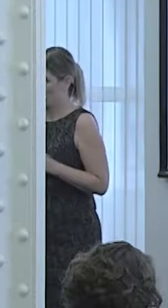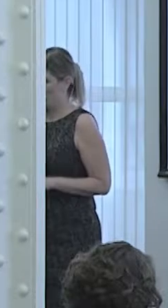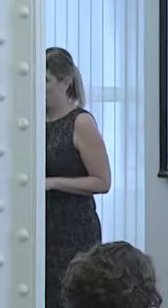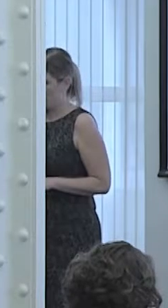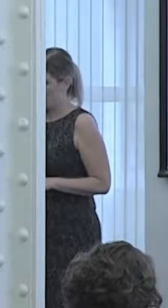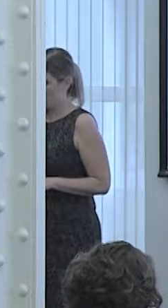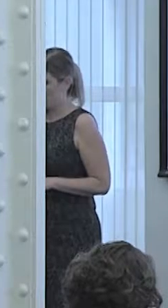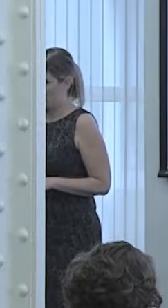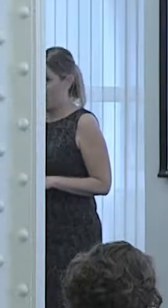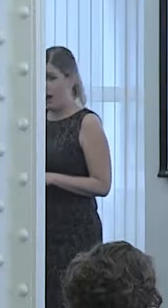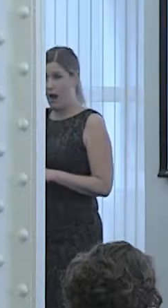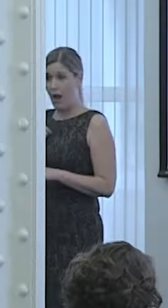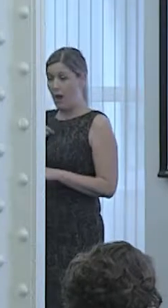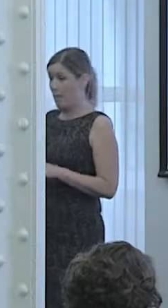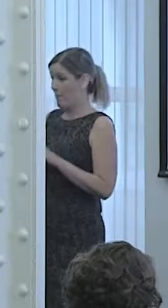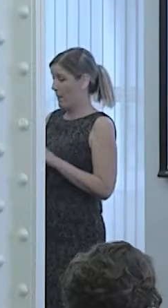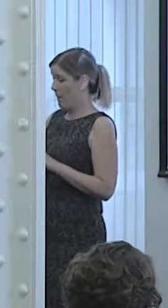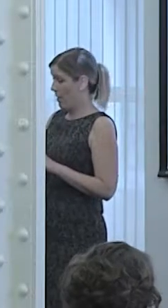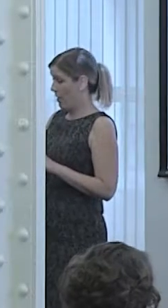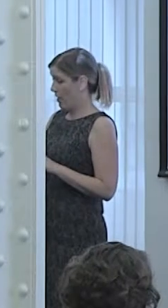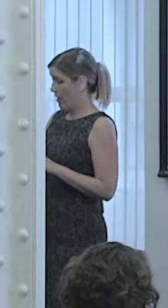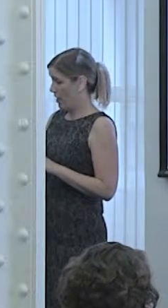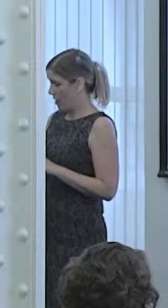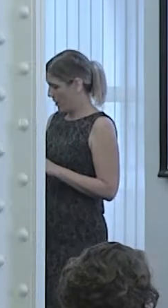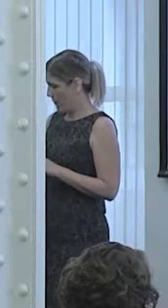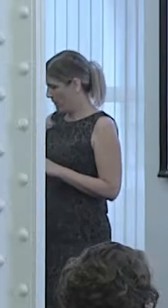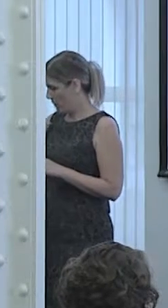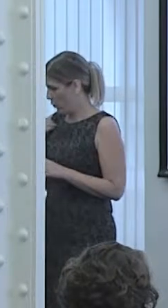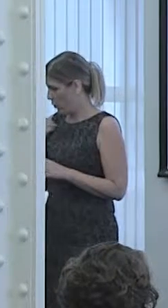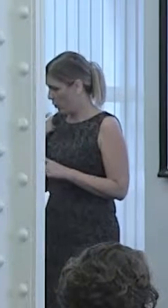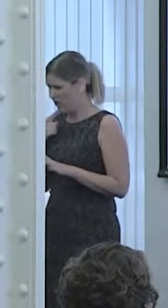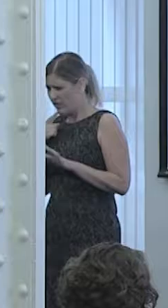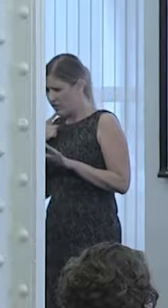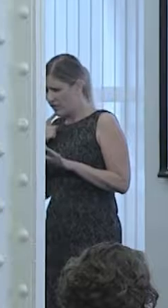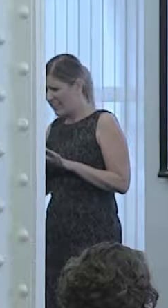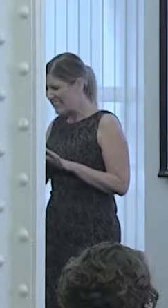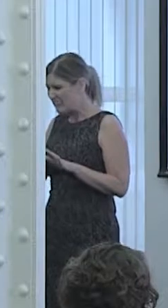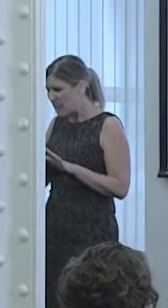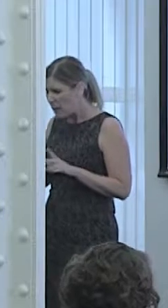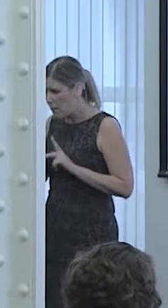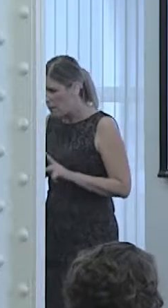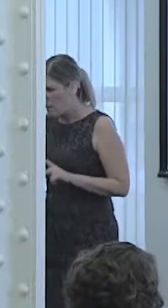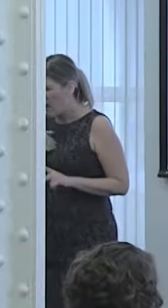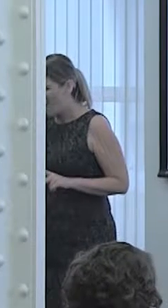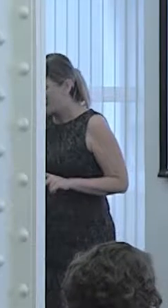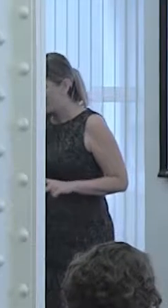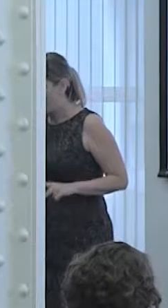I have gotten questioned by people before, "Wait, disabled people have sex?"